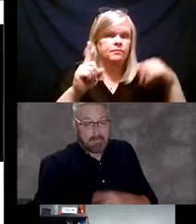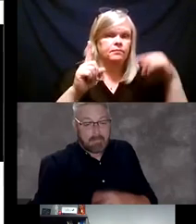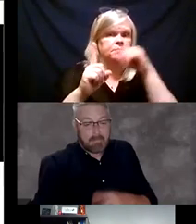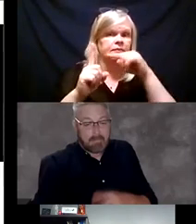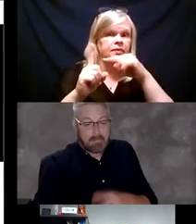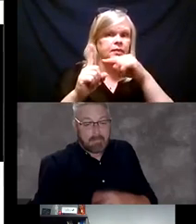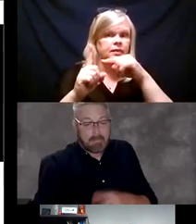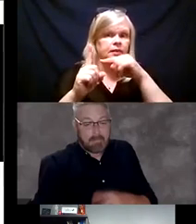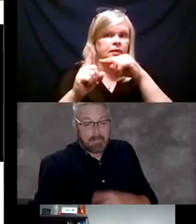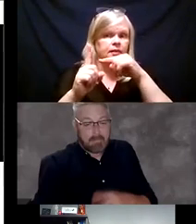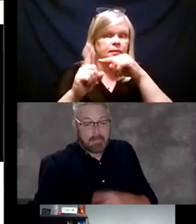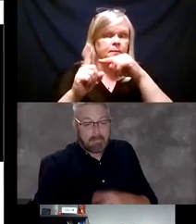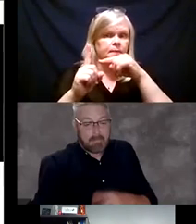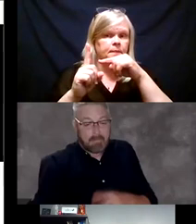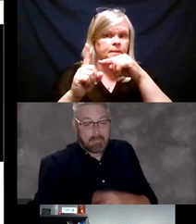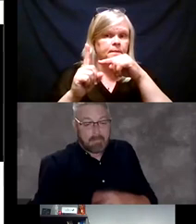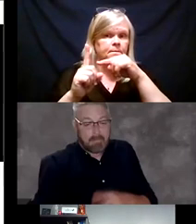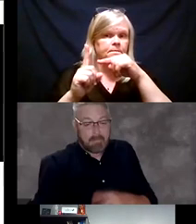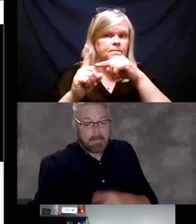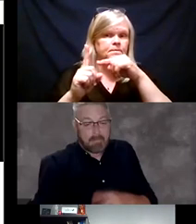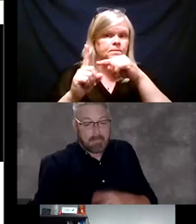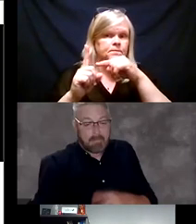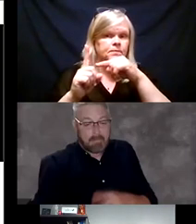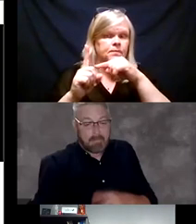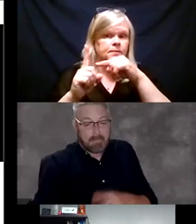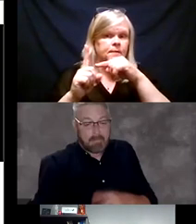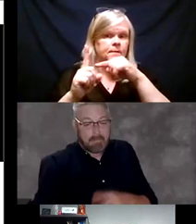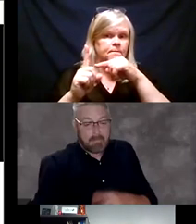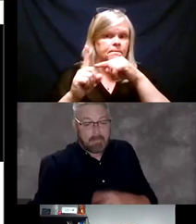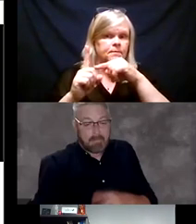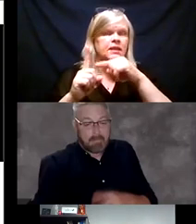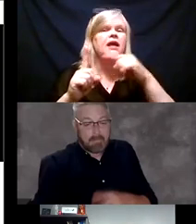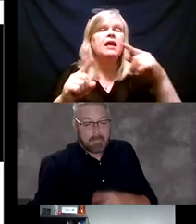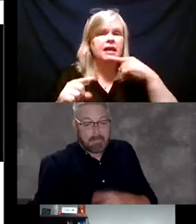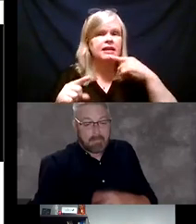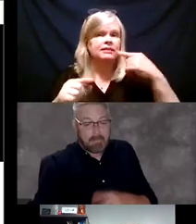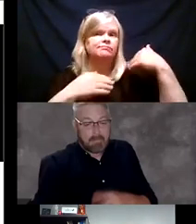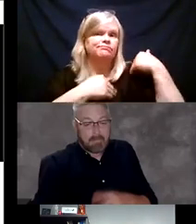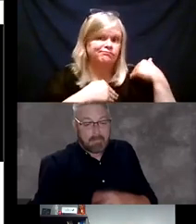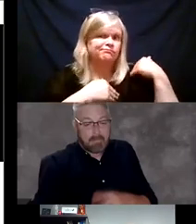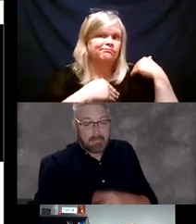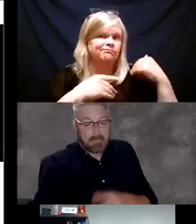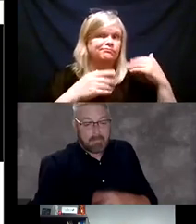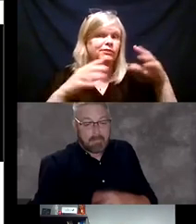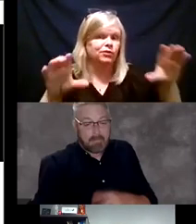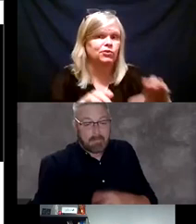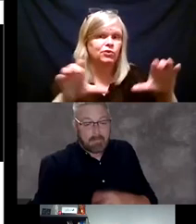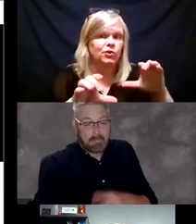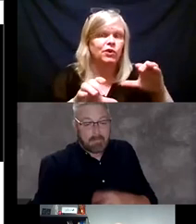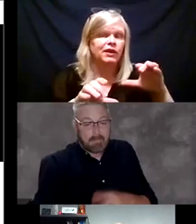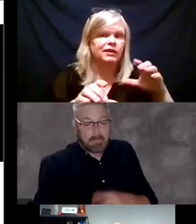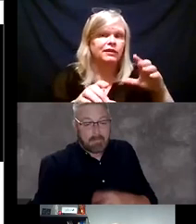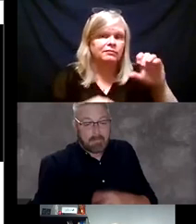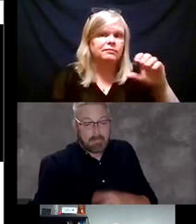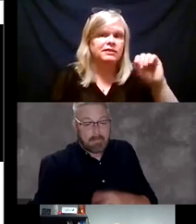THE VICTIM IS A RELATIVE OF THEIRS.